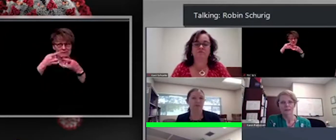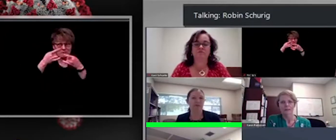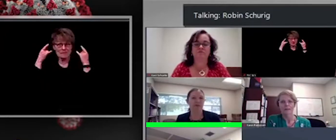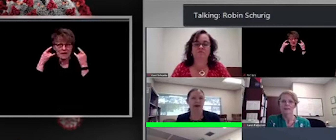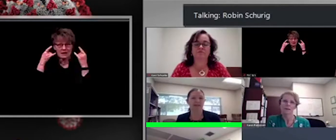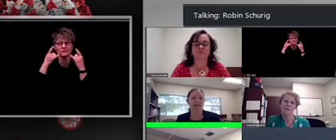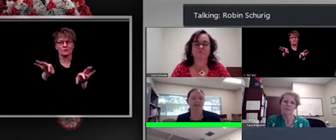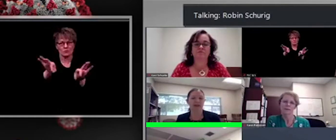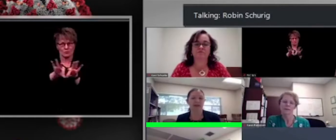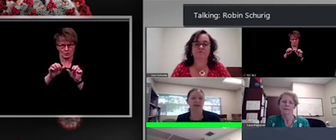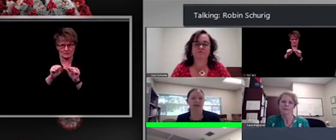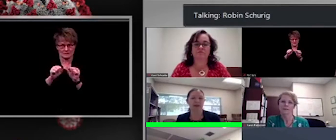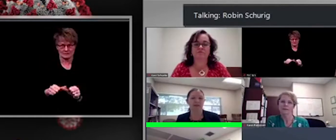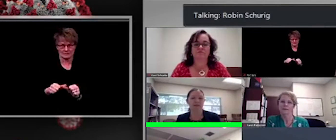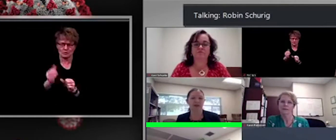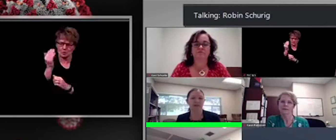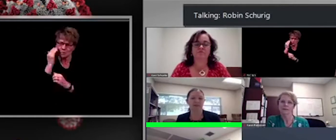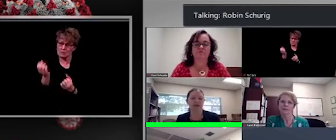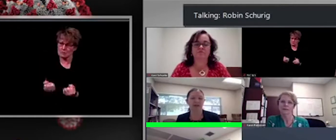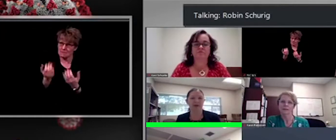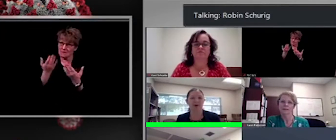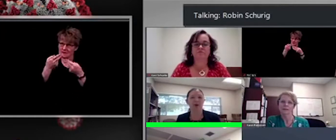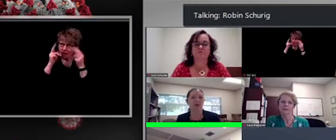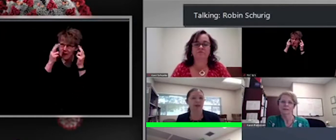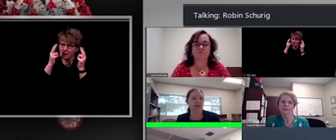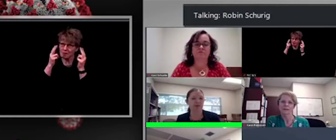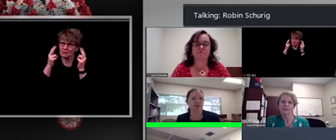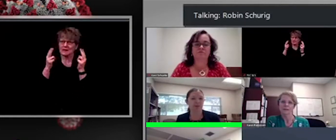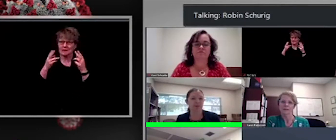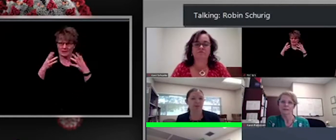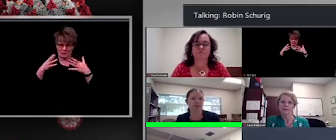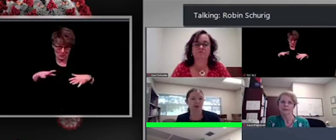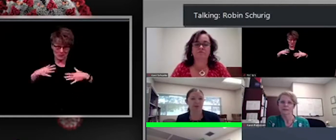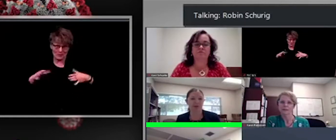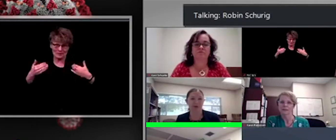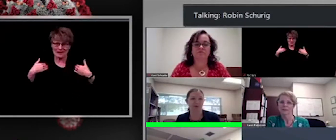come with masks, and a lot of times they either have openings for the nose or mouth. So, they're